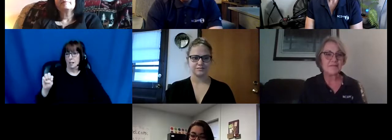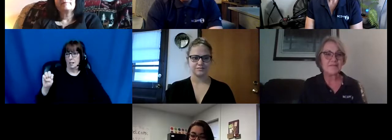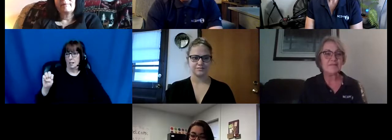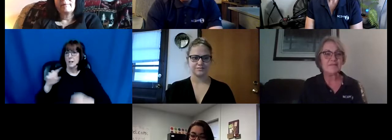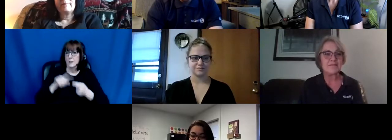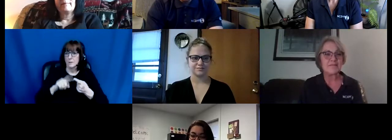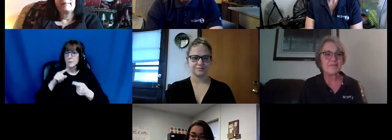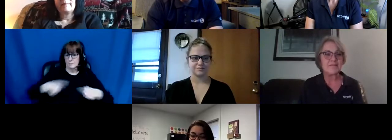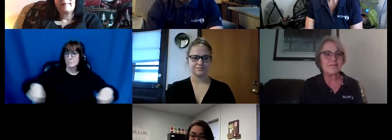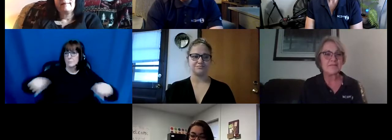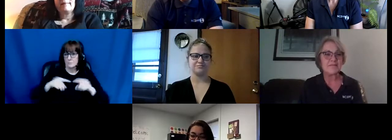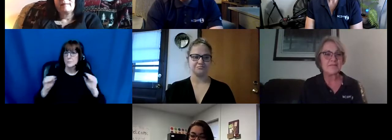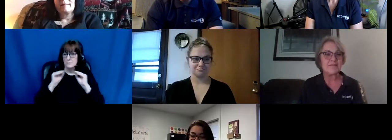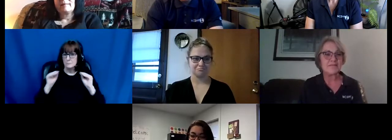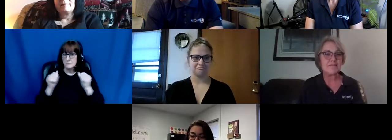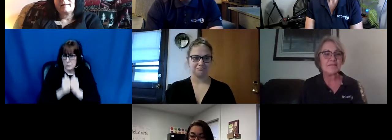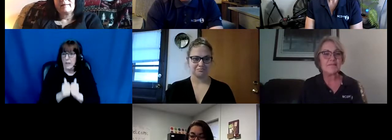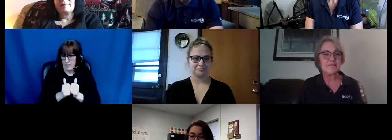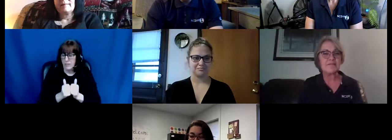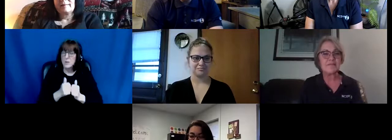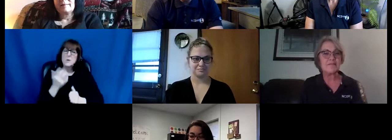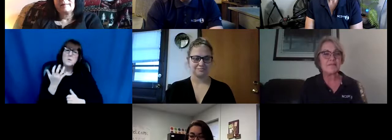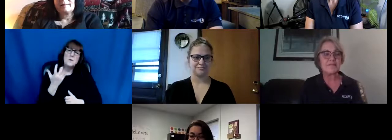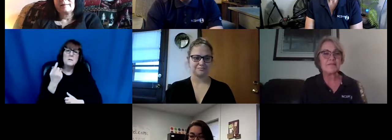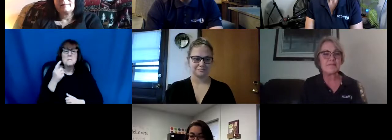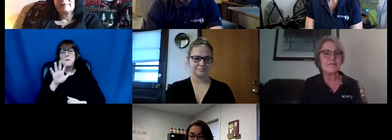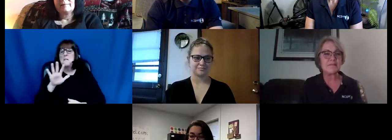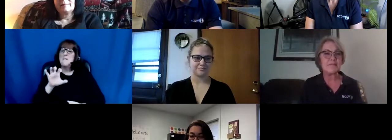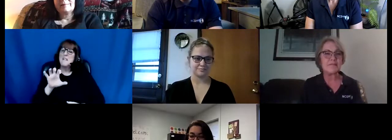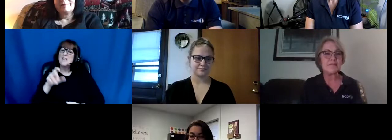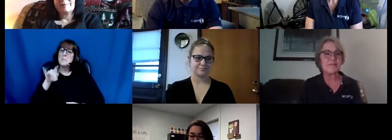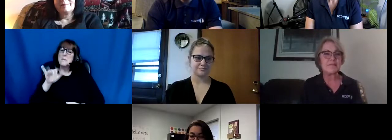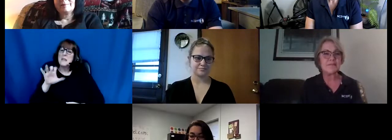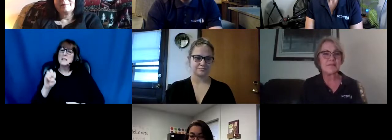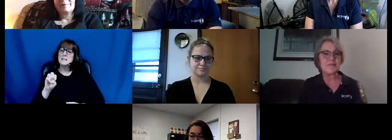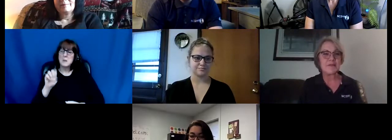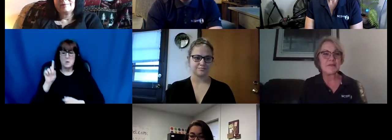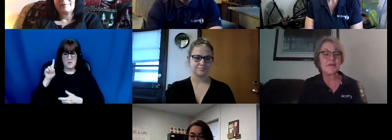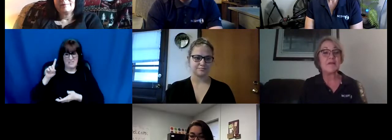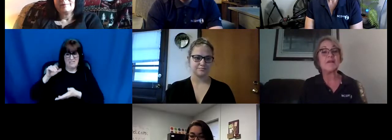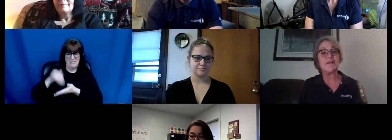we wanted to get something around 500 pieces because a thousand pieces is far too much for